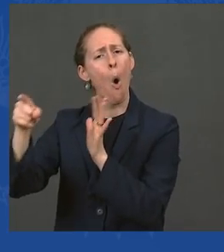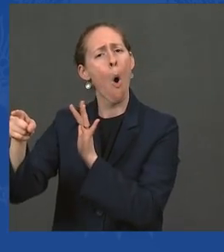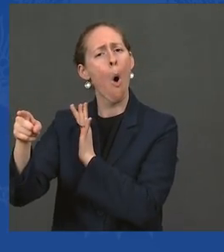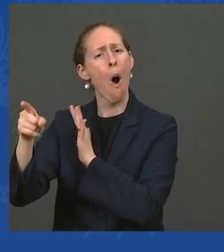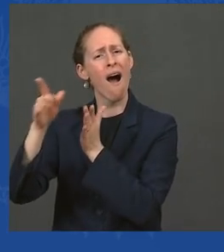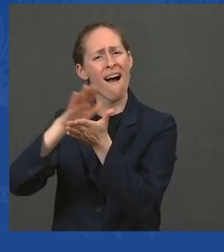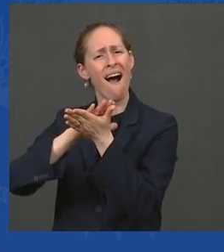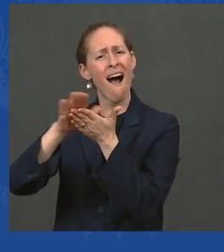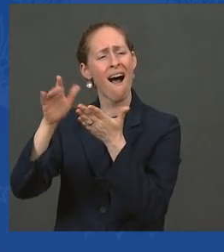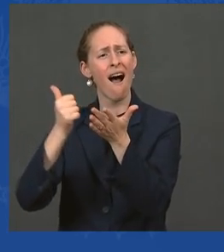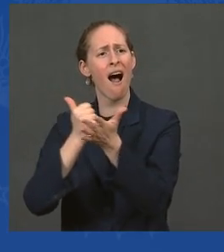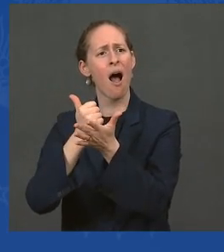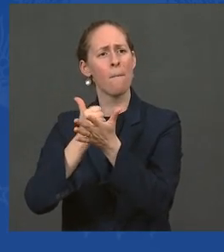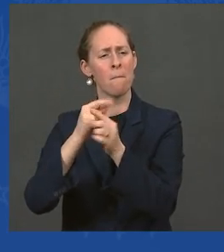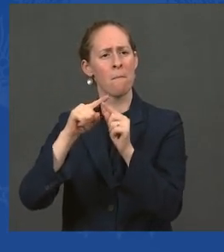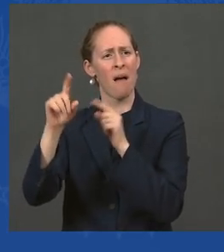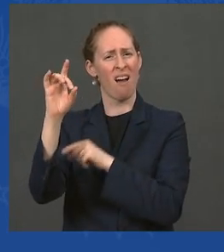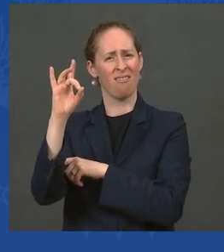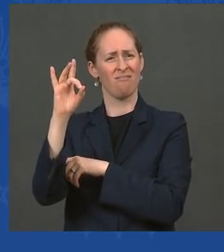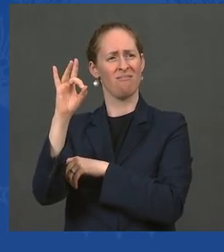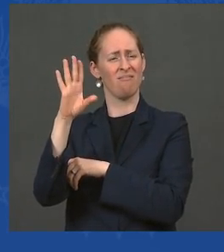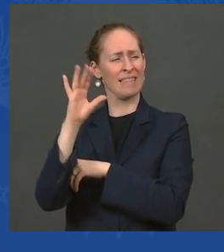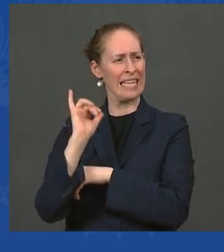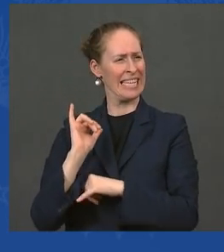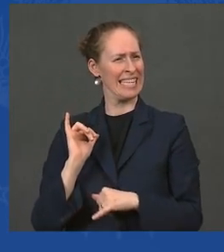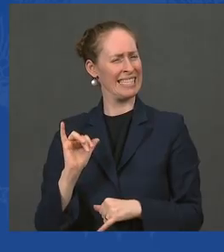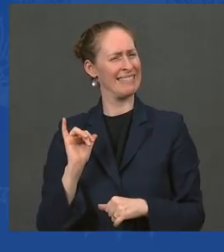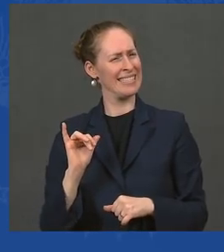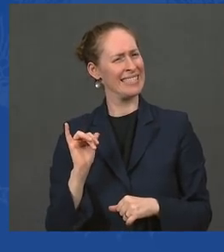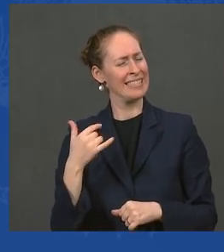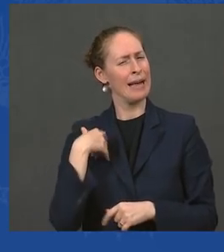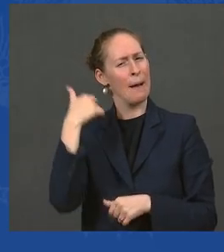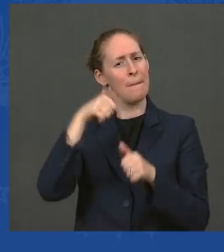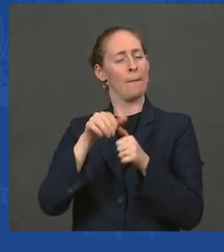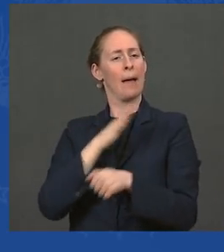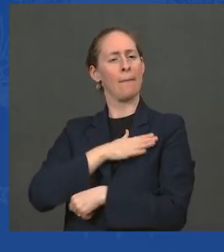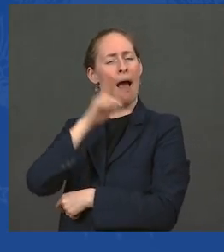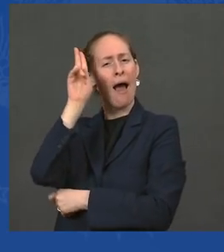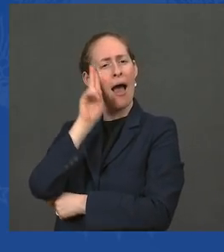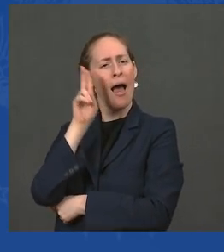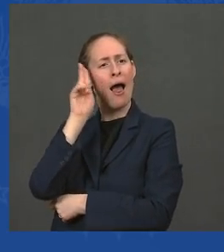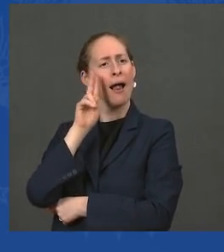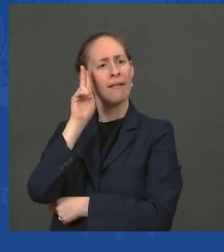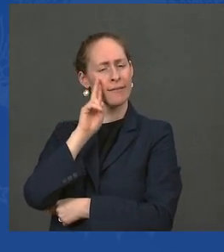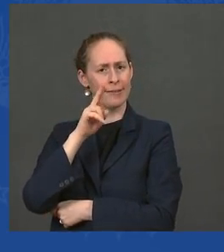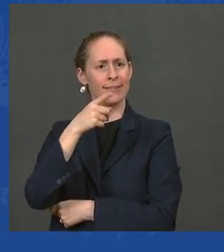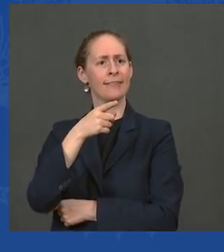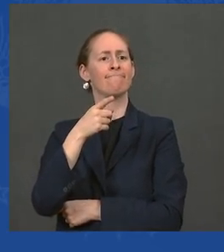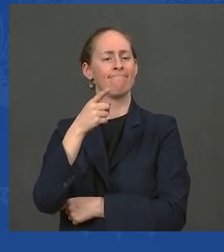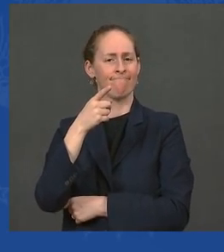But that's not where -- I remember my uncle was -- moved in with his wife into an assisted living center.